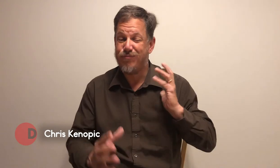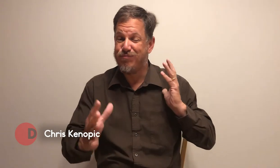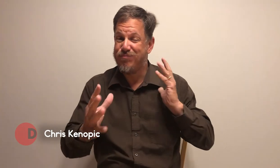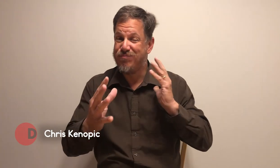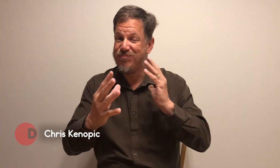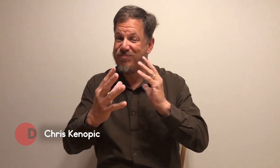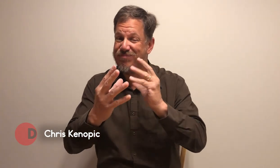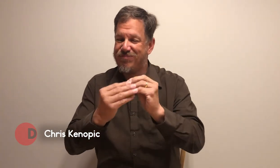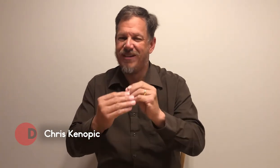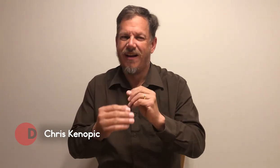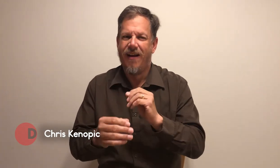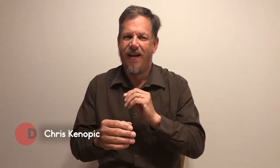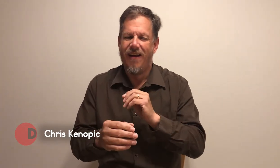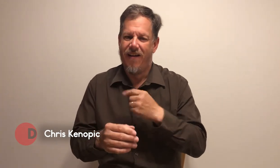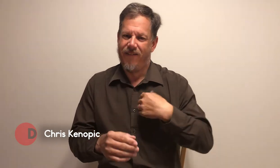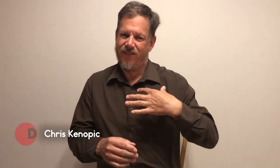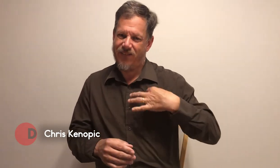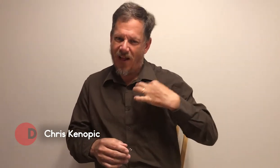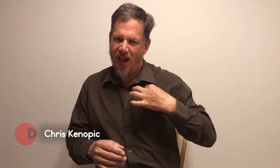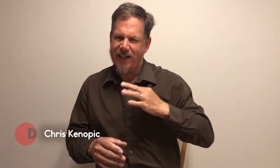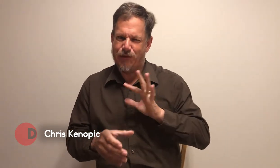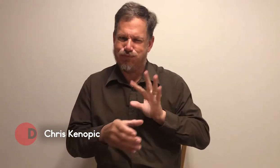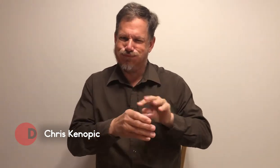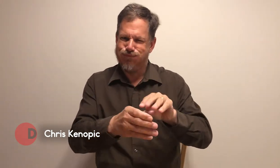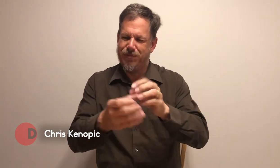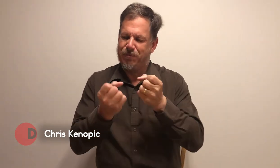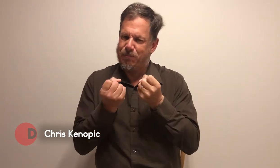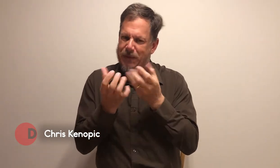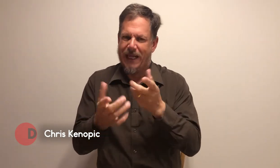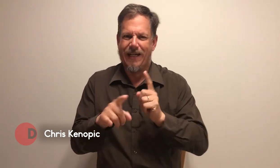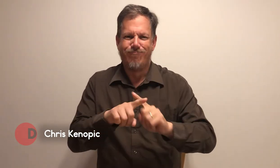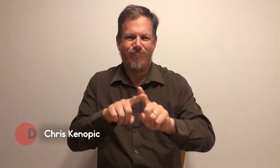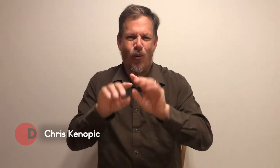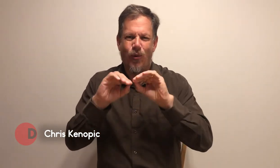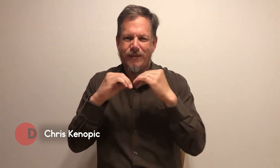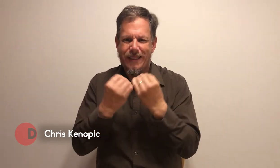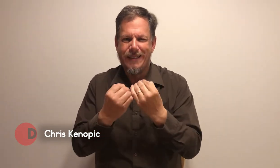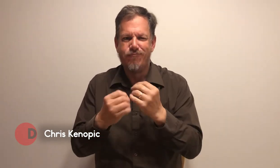[Chris]: Over the years, I volunteered in many different organizations,